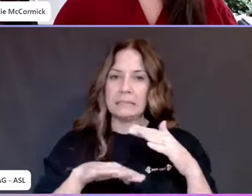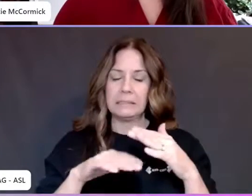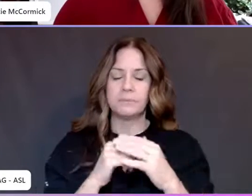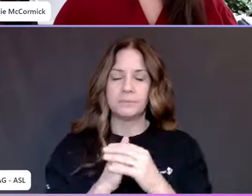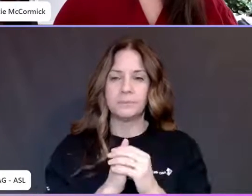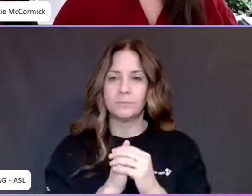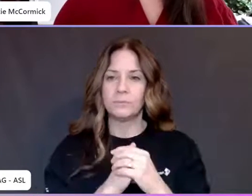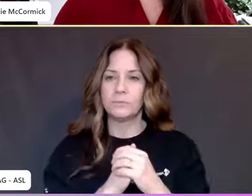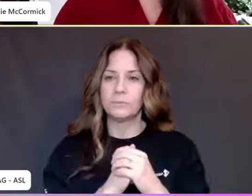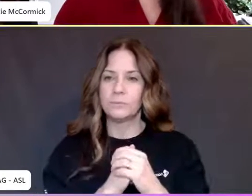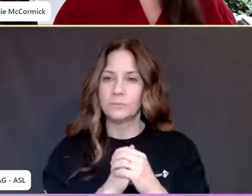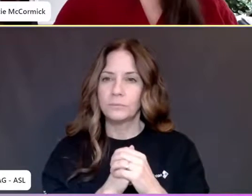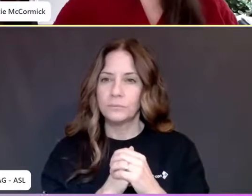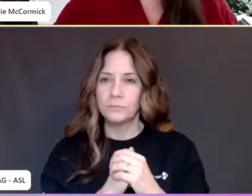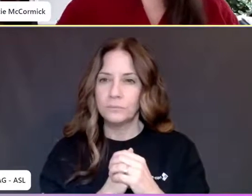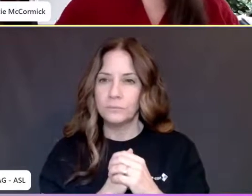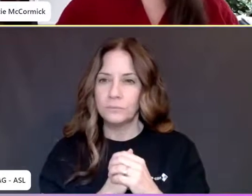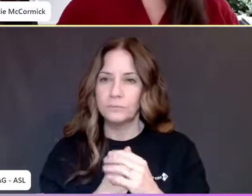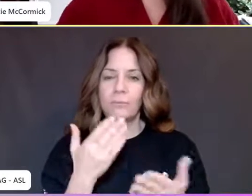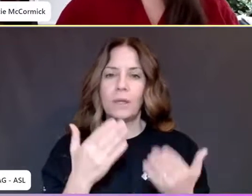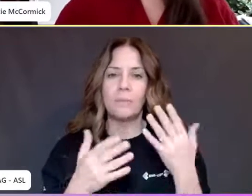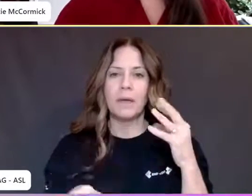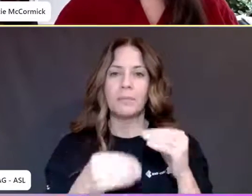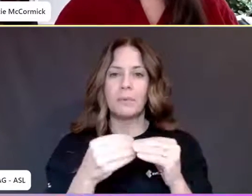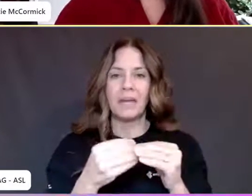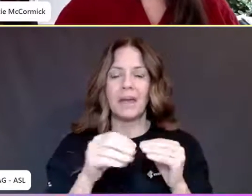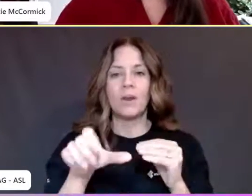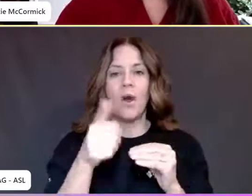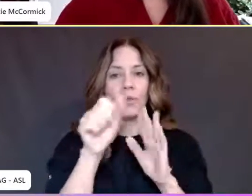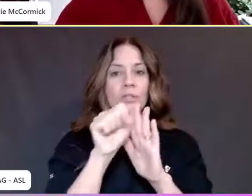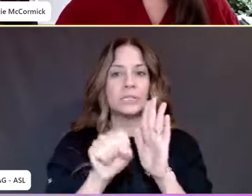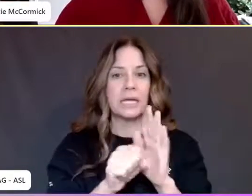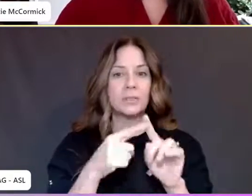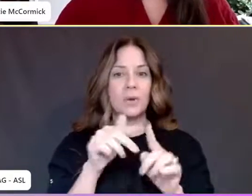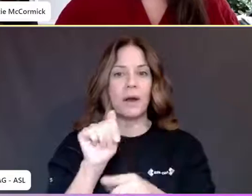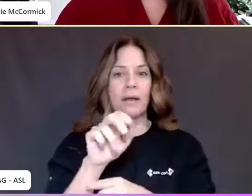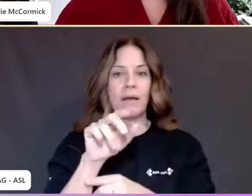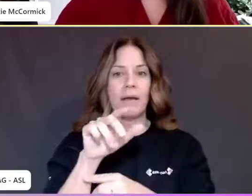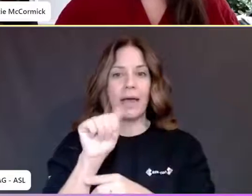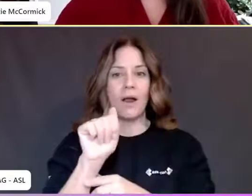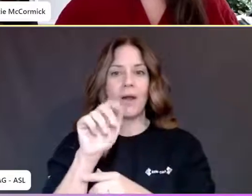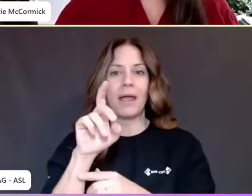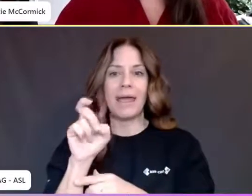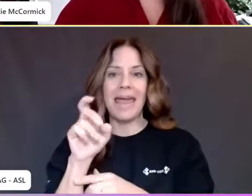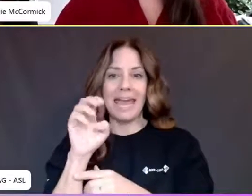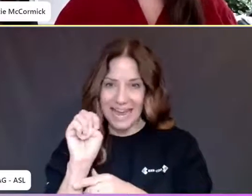expandable collapse sections we're handling that at the design level before it gets to our code based.